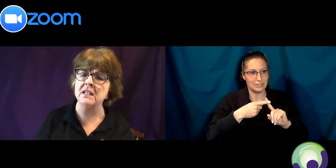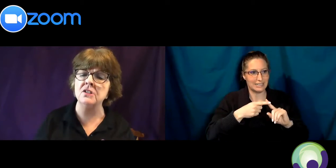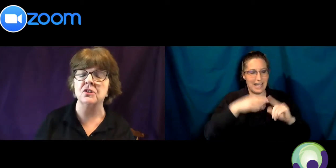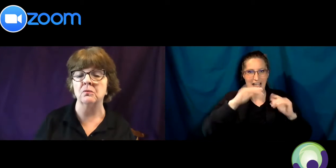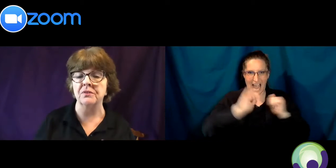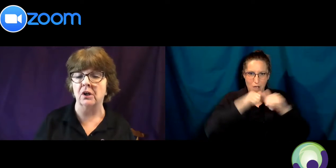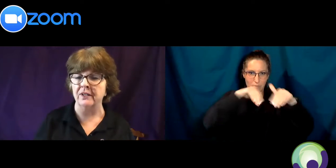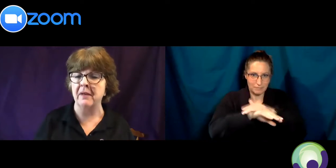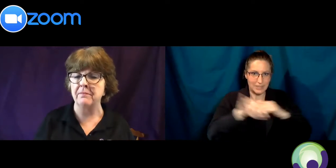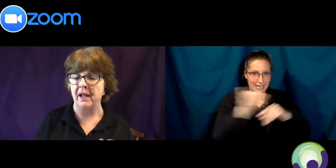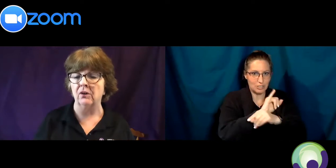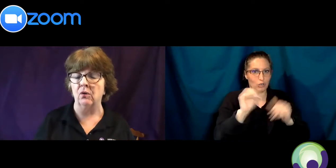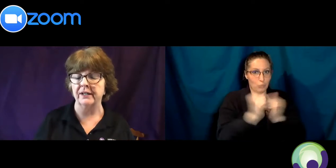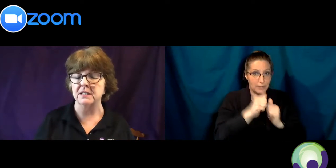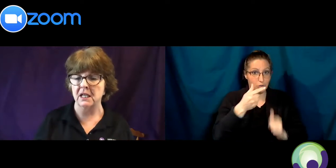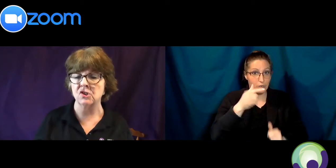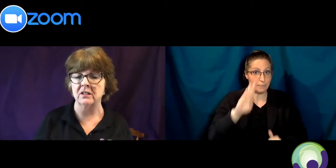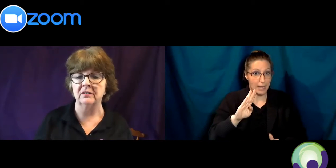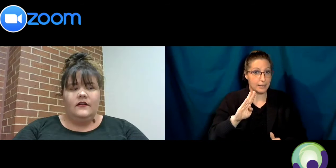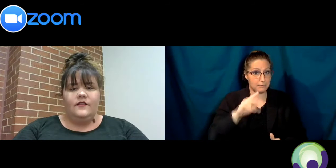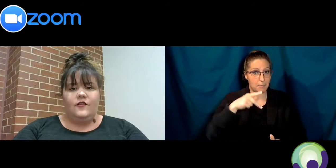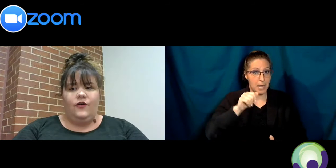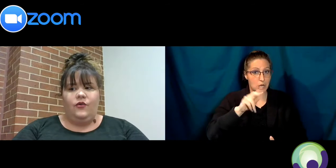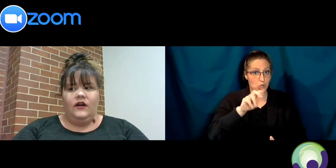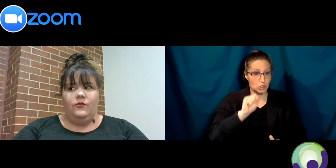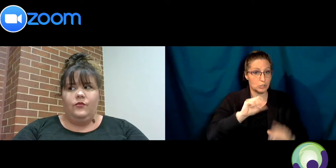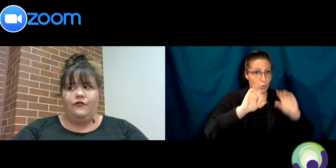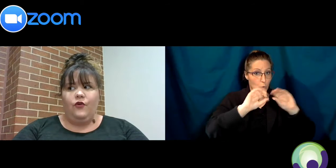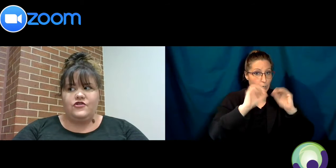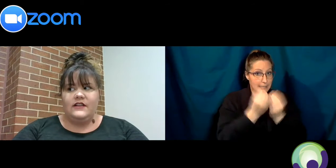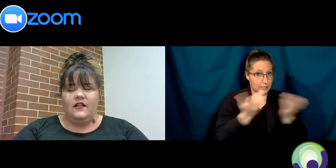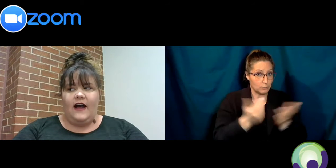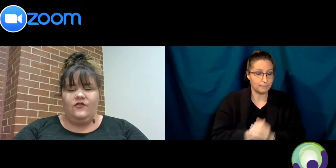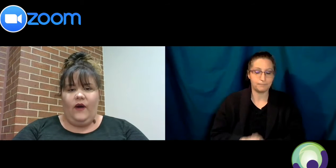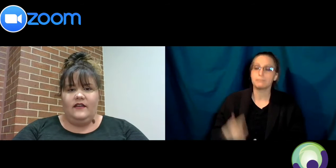intern with the Green Bay Packer organization. >>Justine: So we're fortunate in a lot of ways